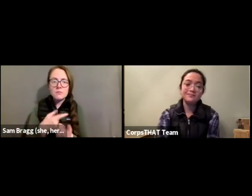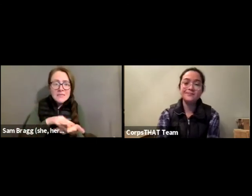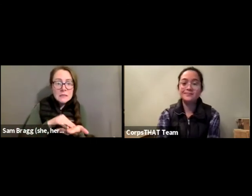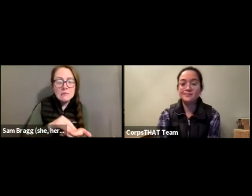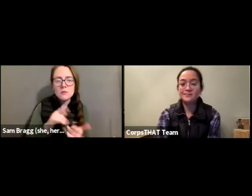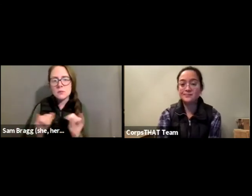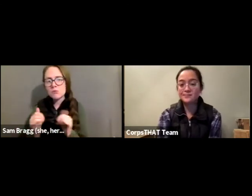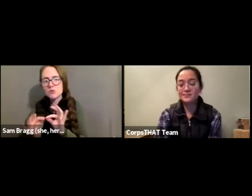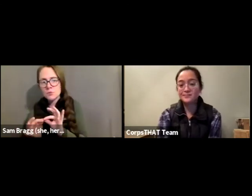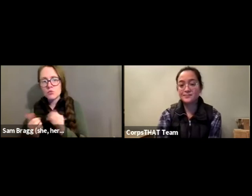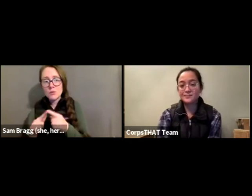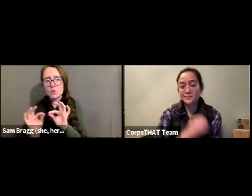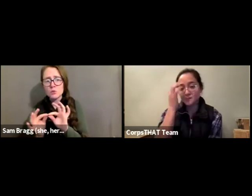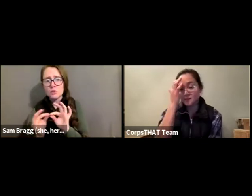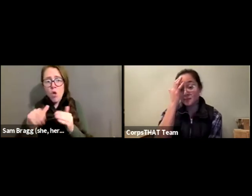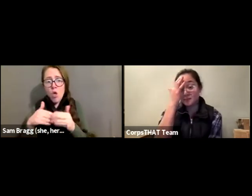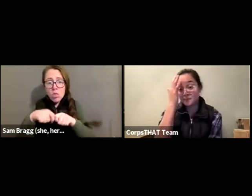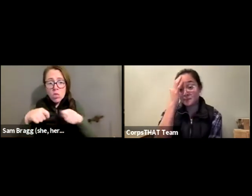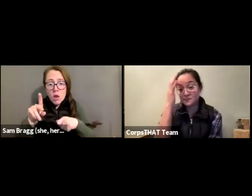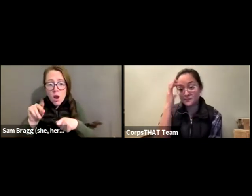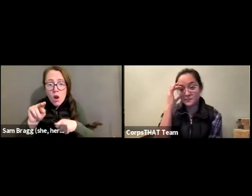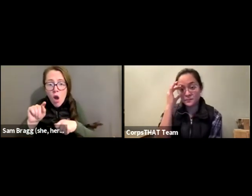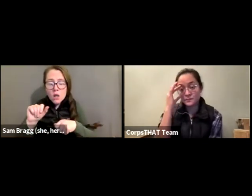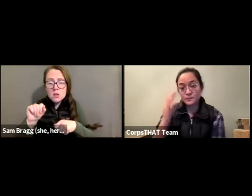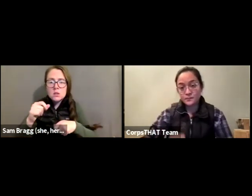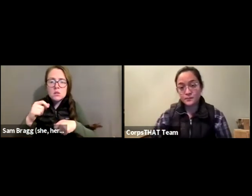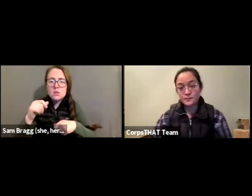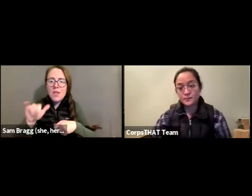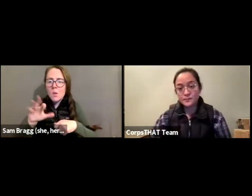were interpreting but they were also learning as i learned and that made it difficult because